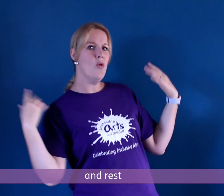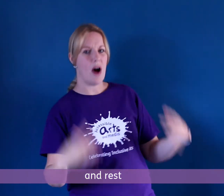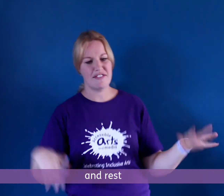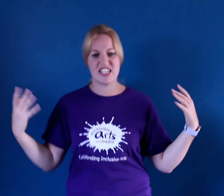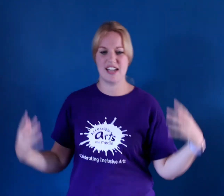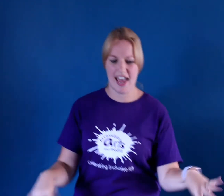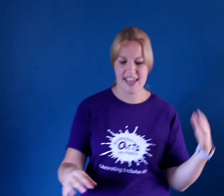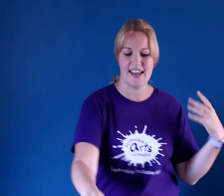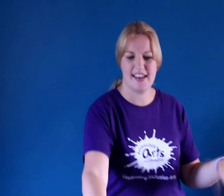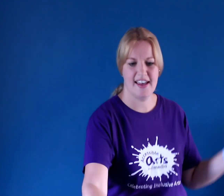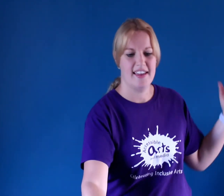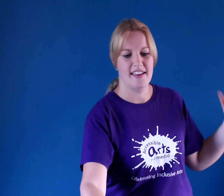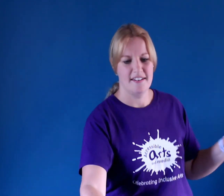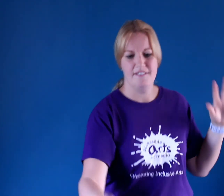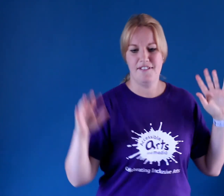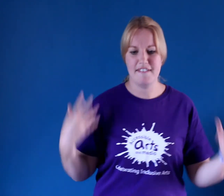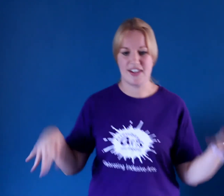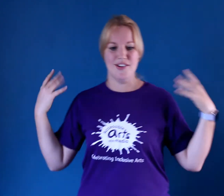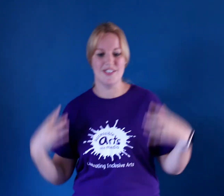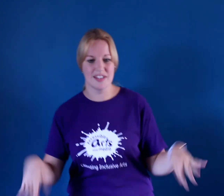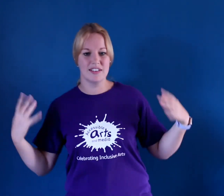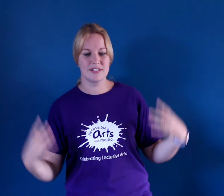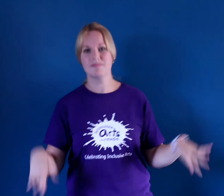Oo have a shake. Very good.